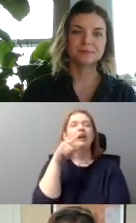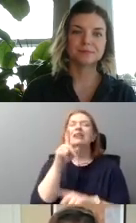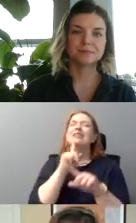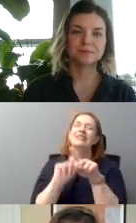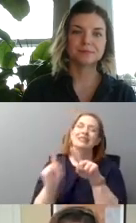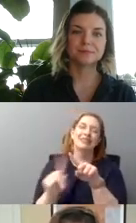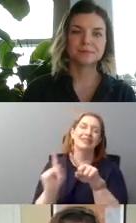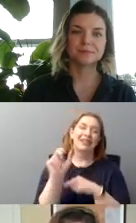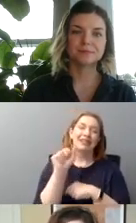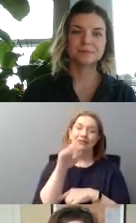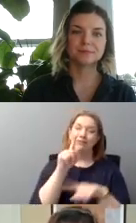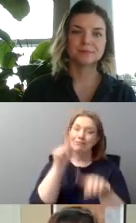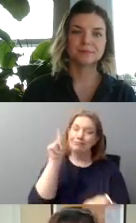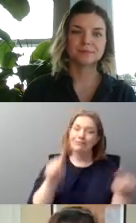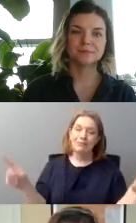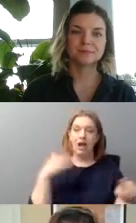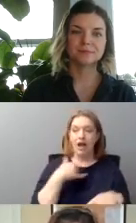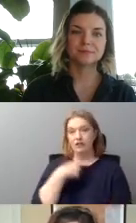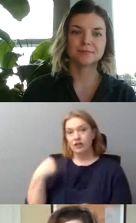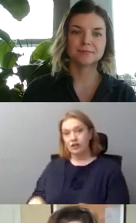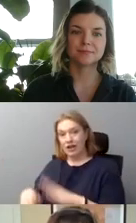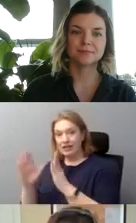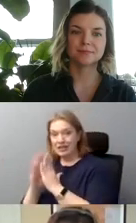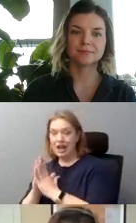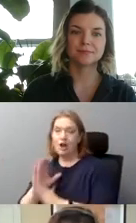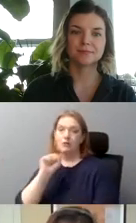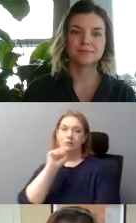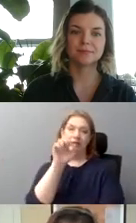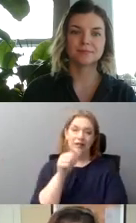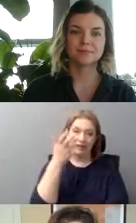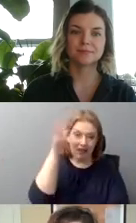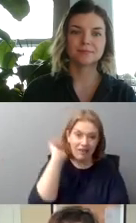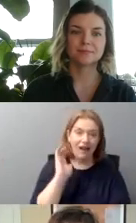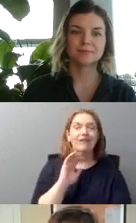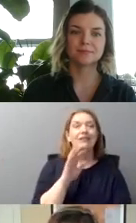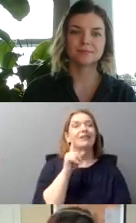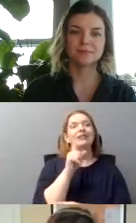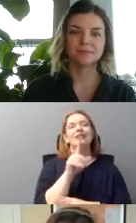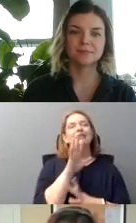From its world famous Chinatown, to sea lions sunbathing on the docks of fisherman's wharf,